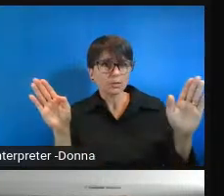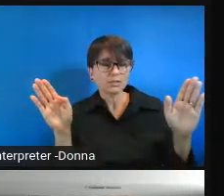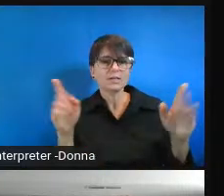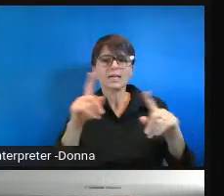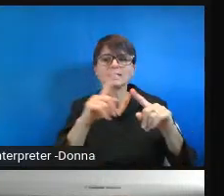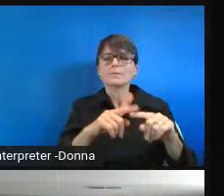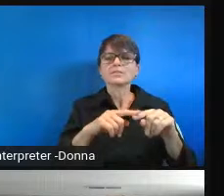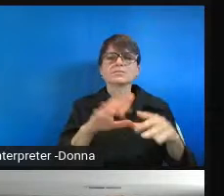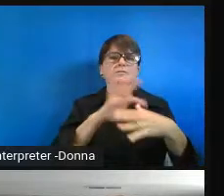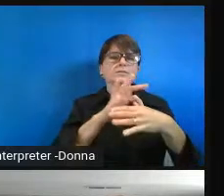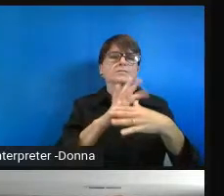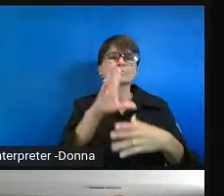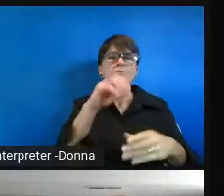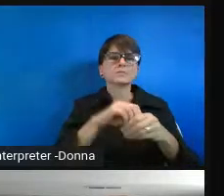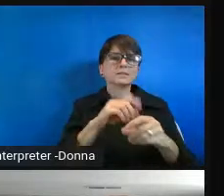There should be a close button